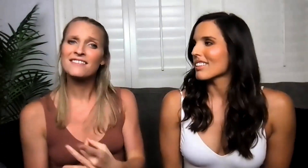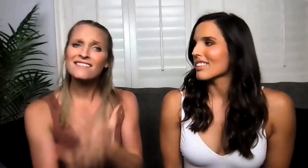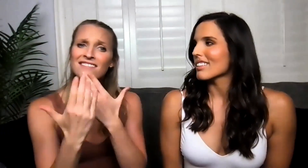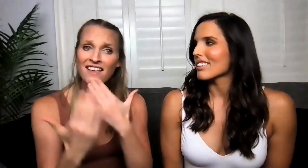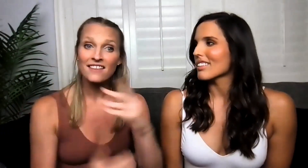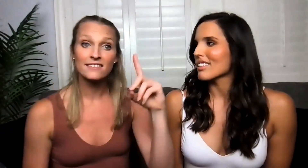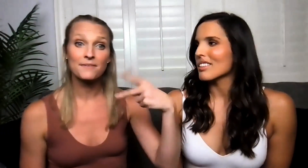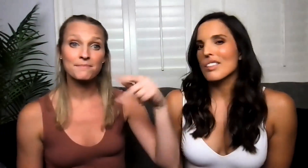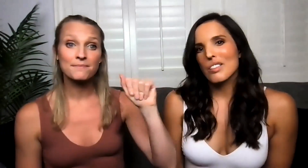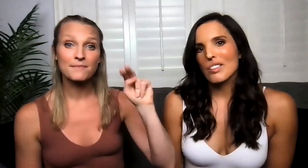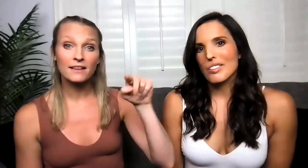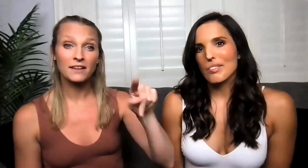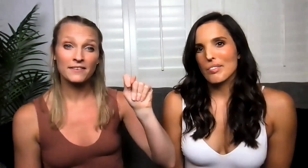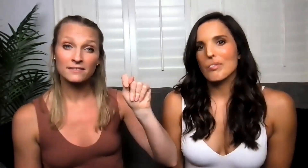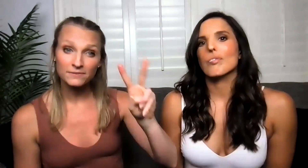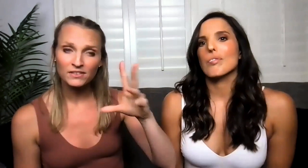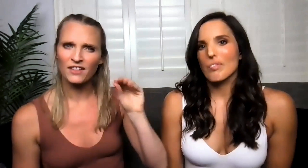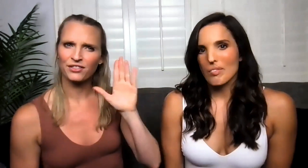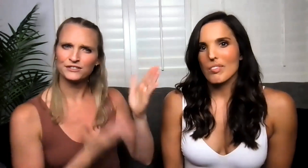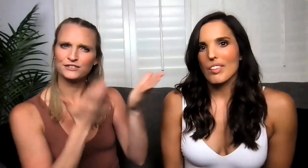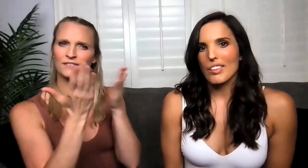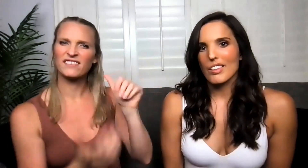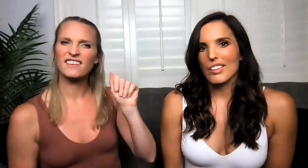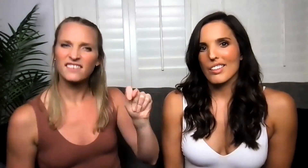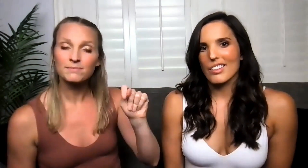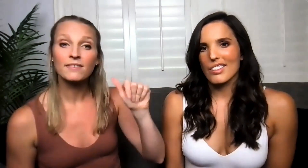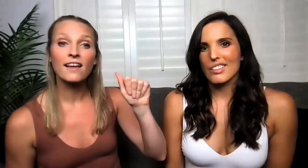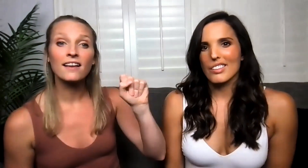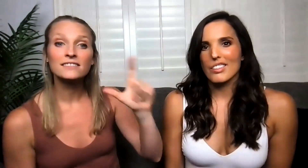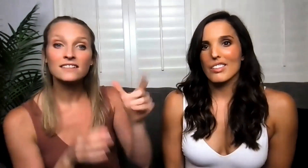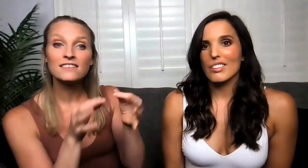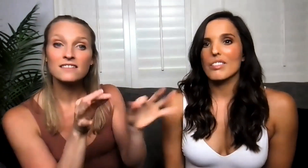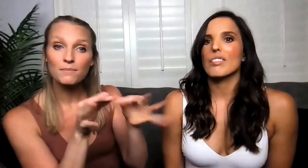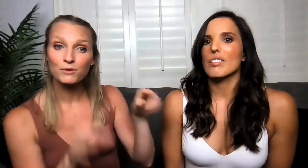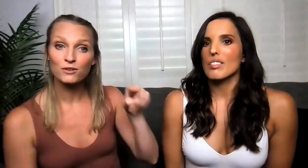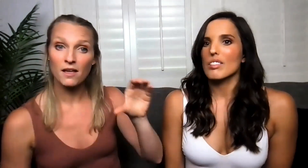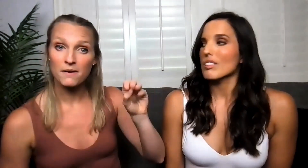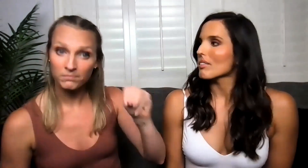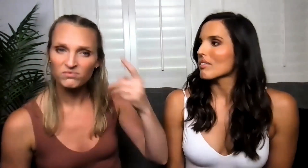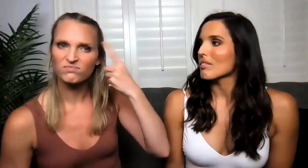We would like to thank DPAN.TV and their services at ASLCaptions.com